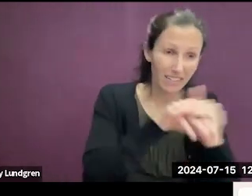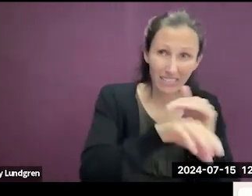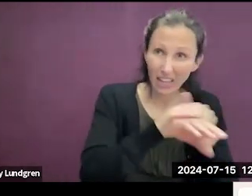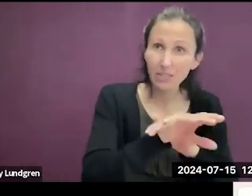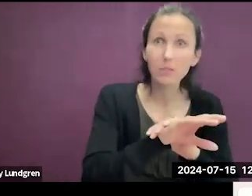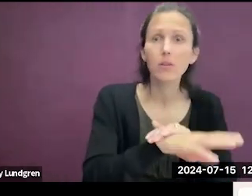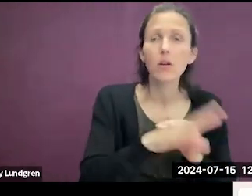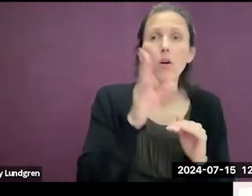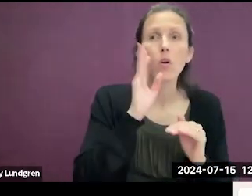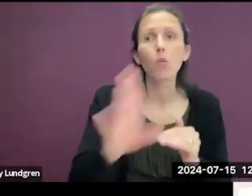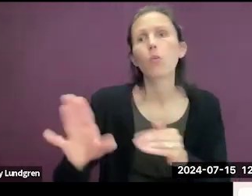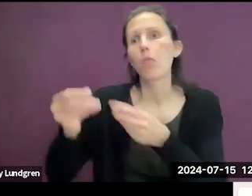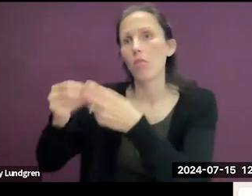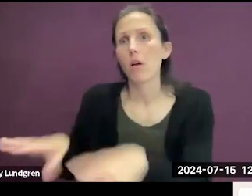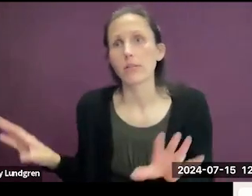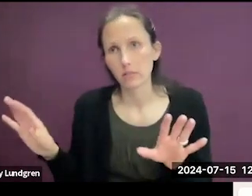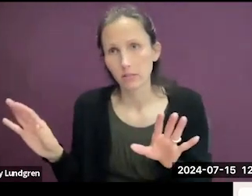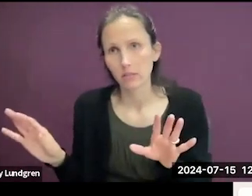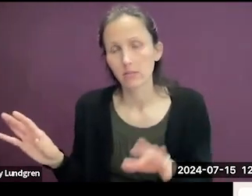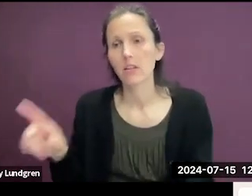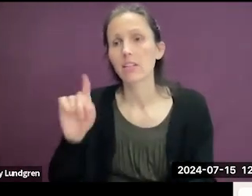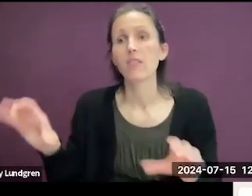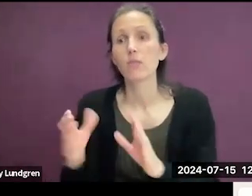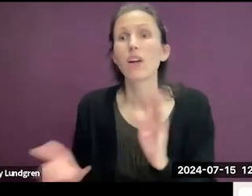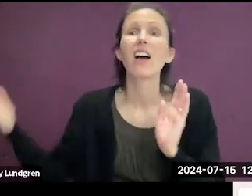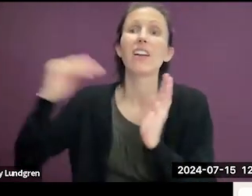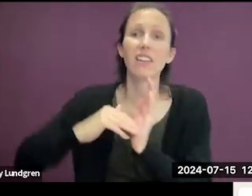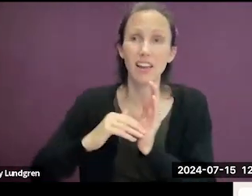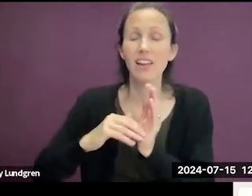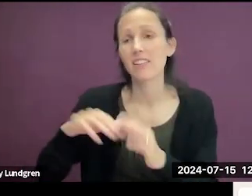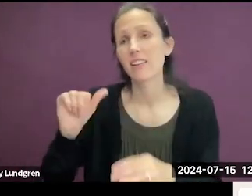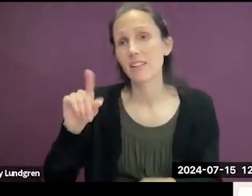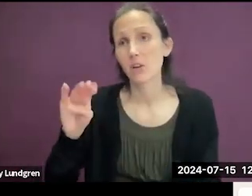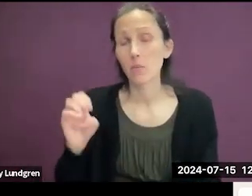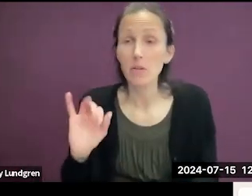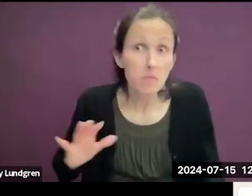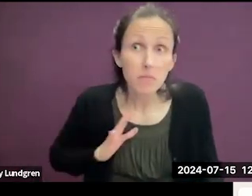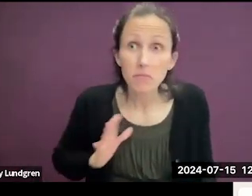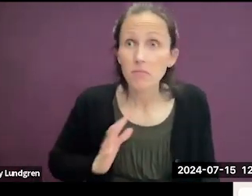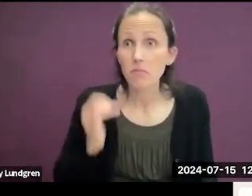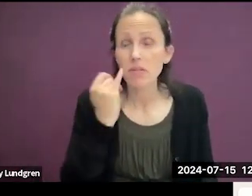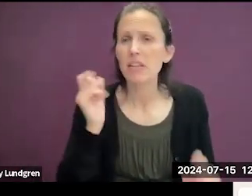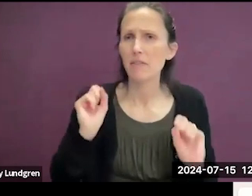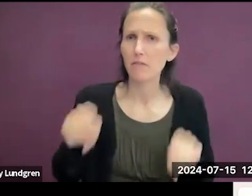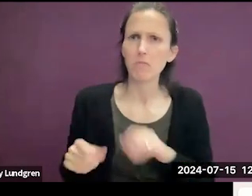and you'll need to redo a lot of that work in Adobe. Which is fine if you're really good at doing that. No big deal.